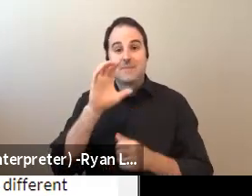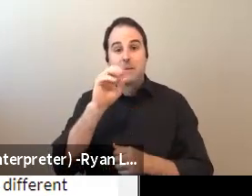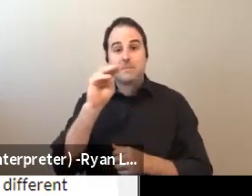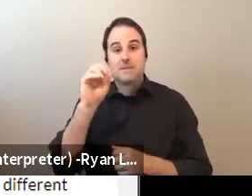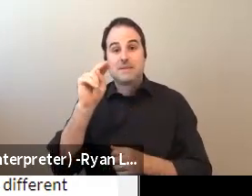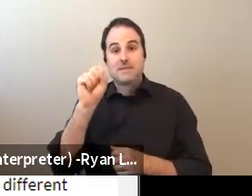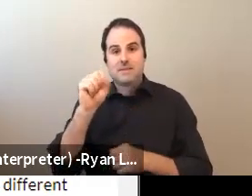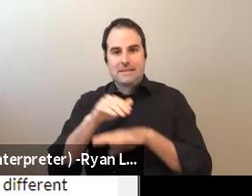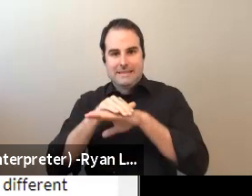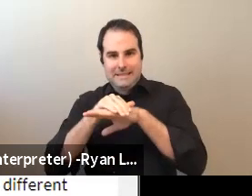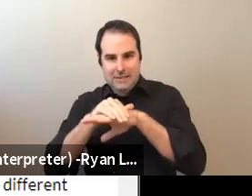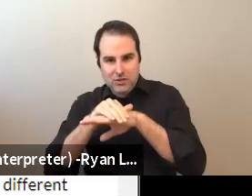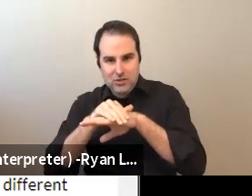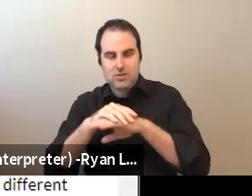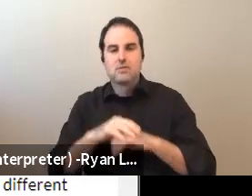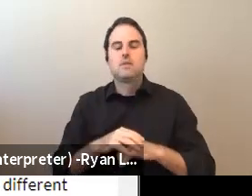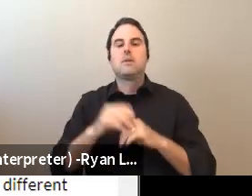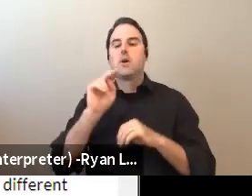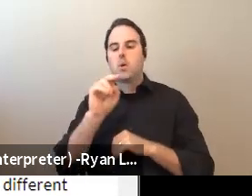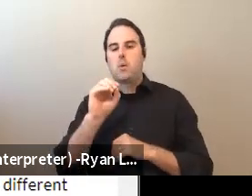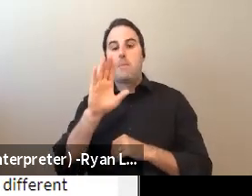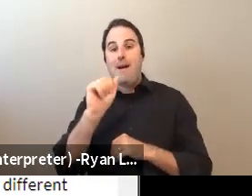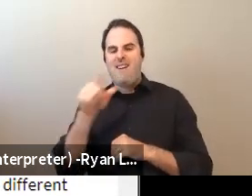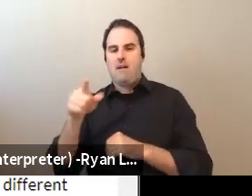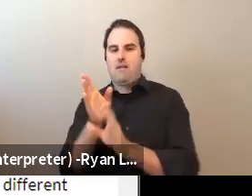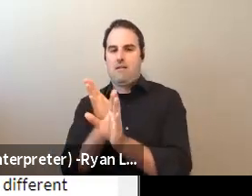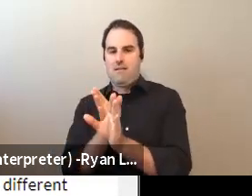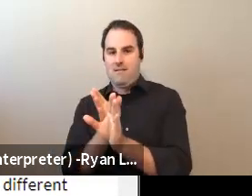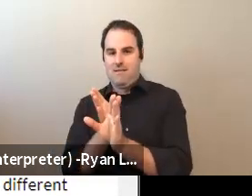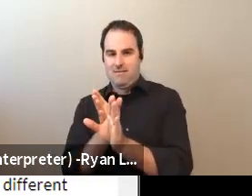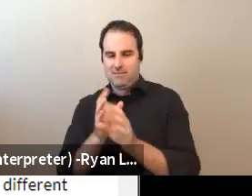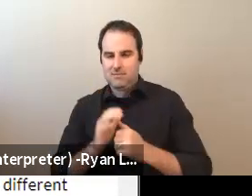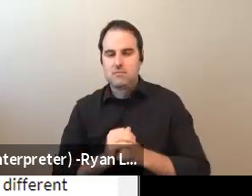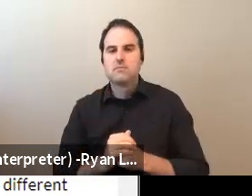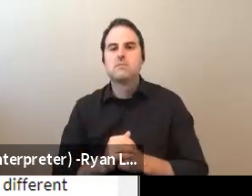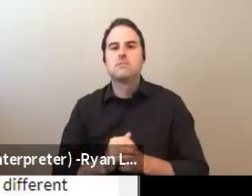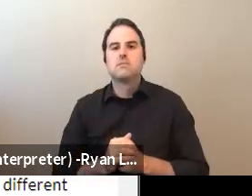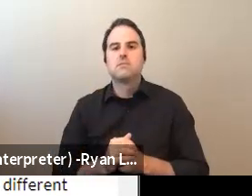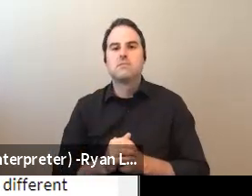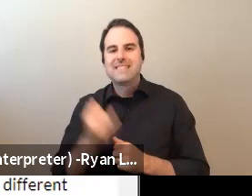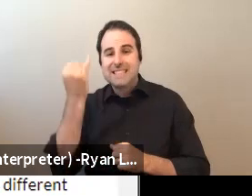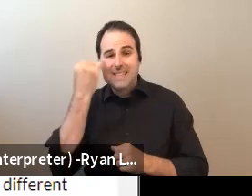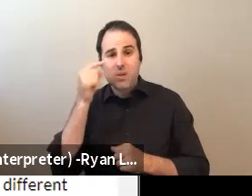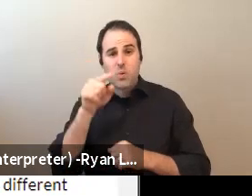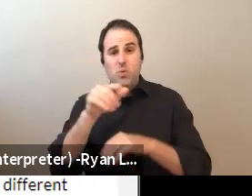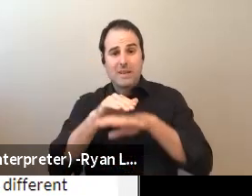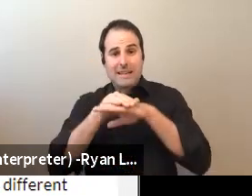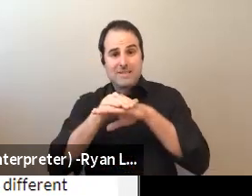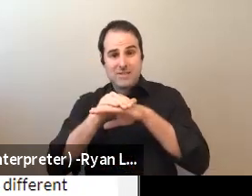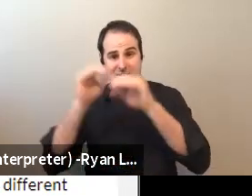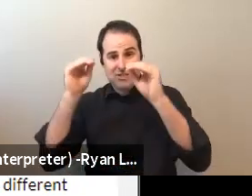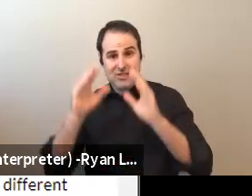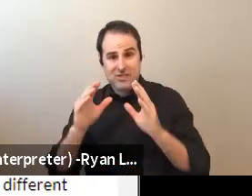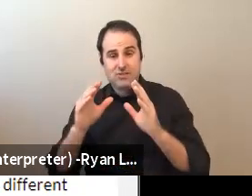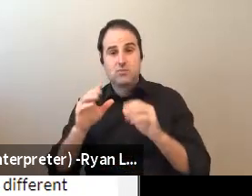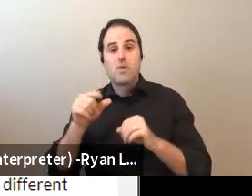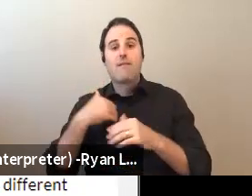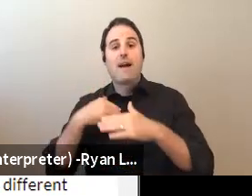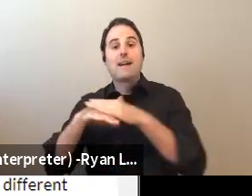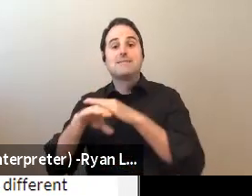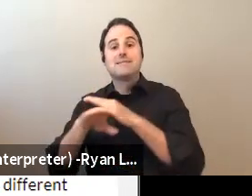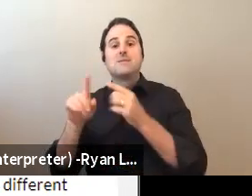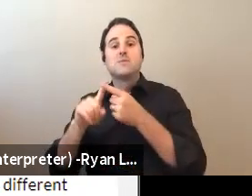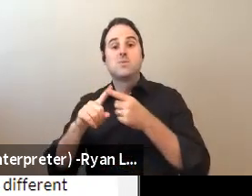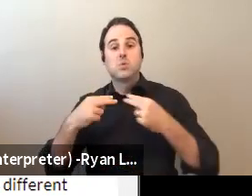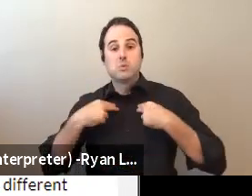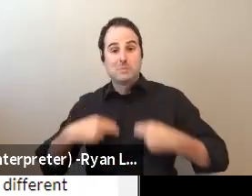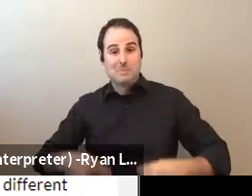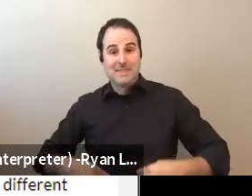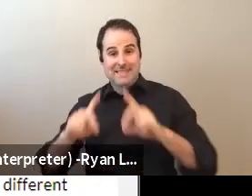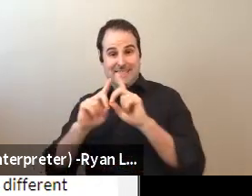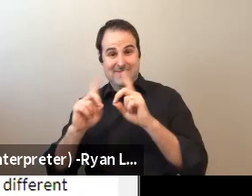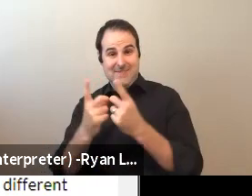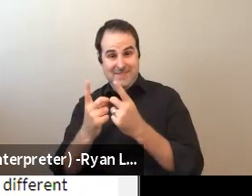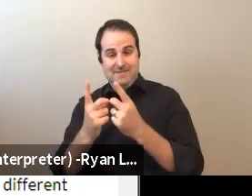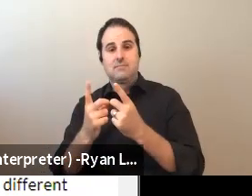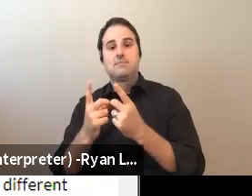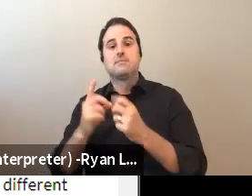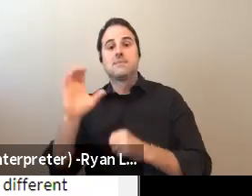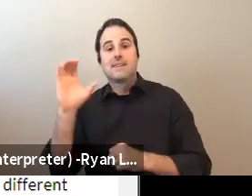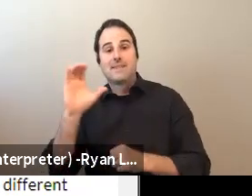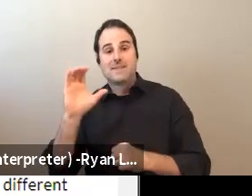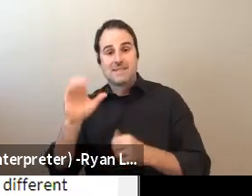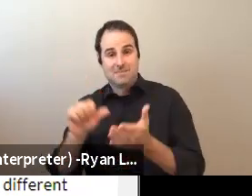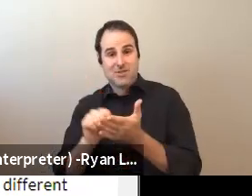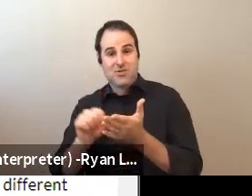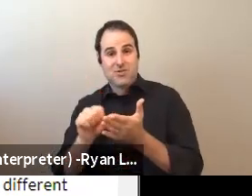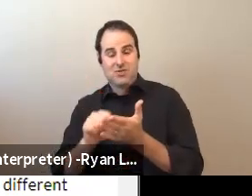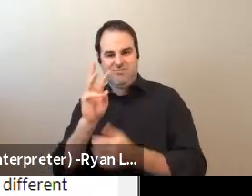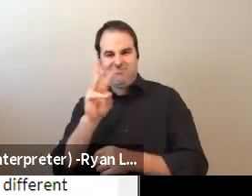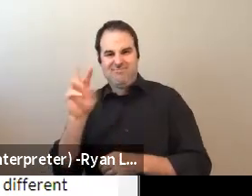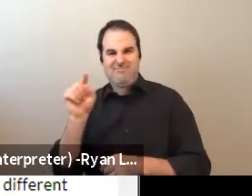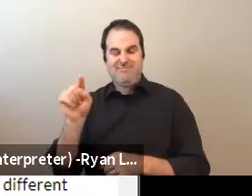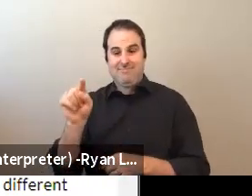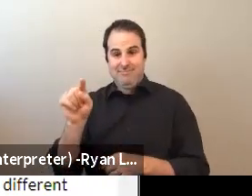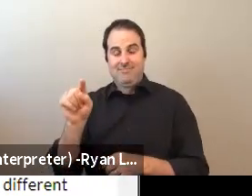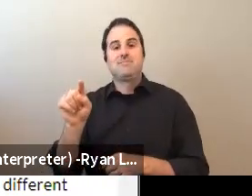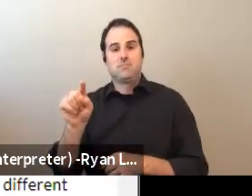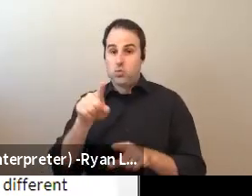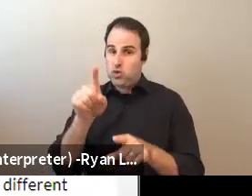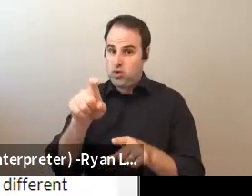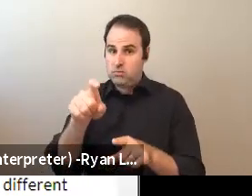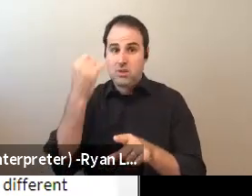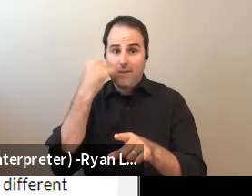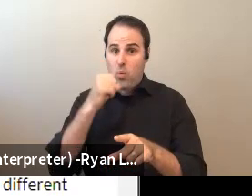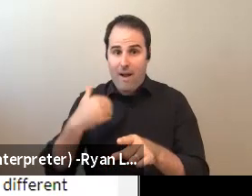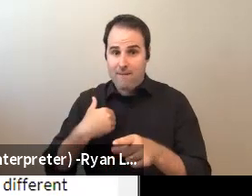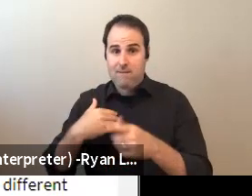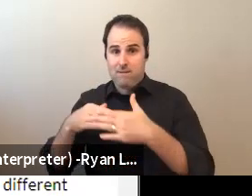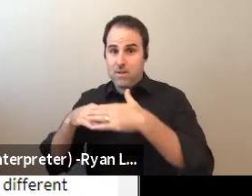Sally Potter: And if you are an English Instructor And you have access to the humanities division canvas page which you should, if you don't email me and I'll give you access to that. But within that